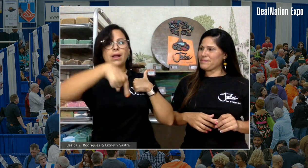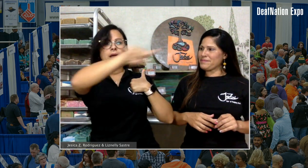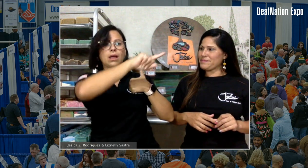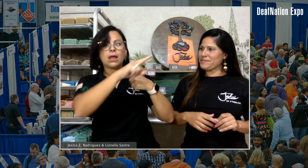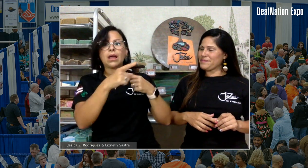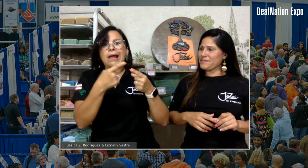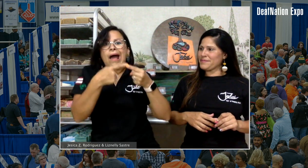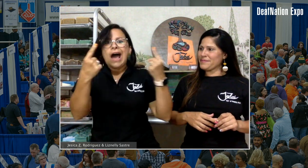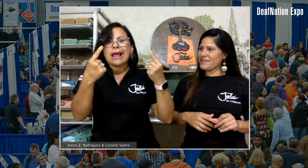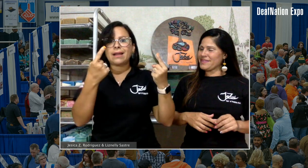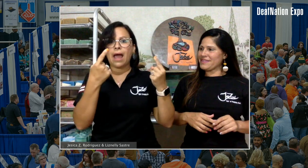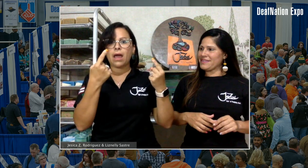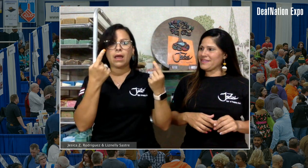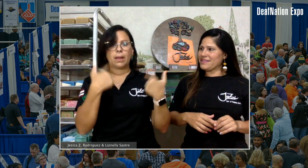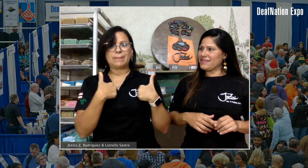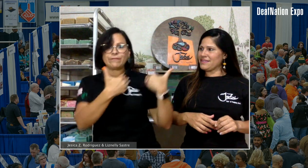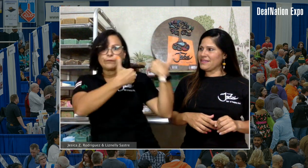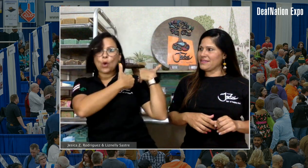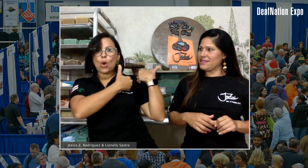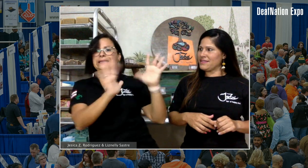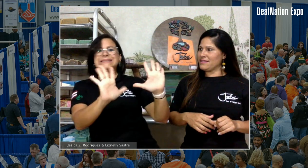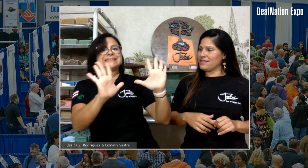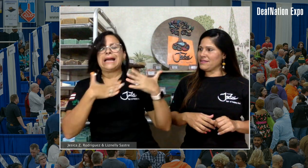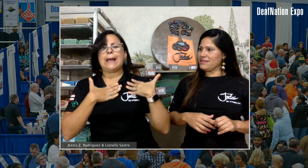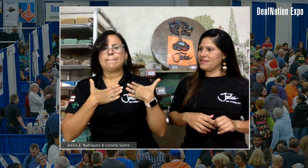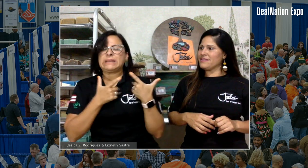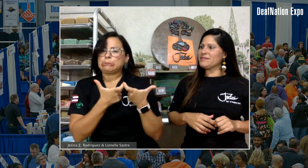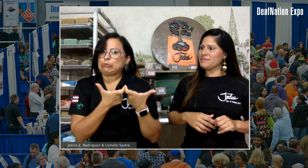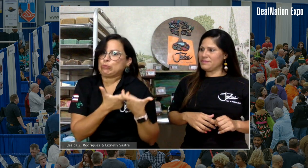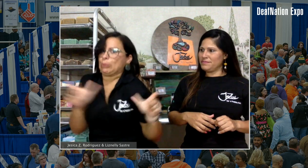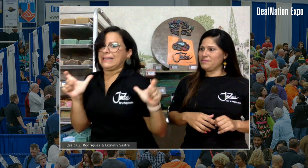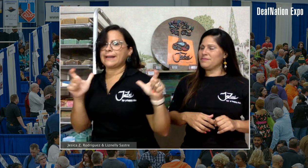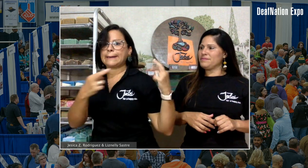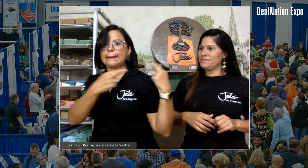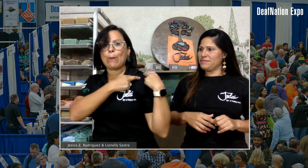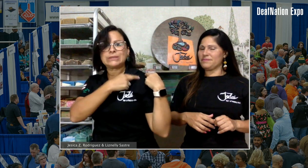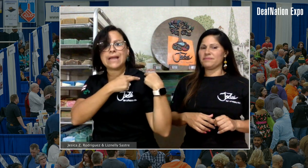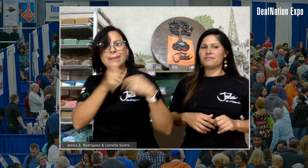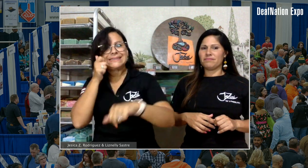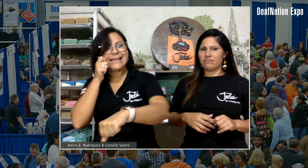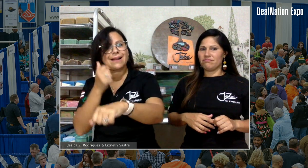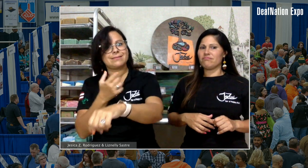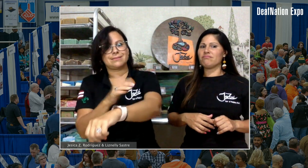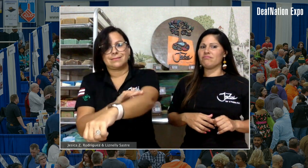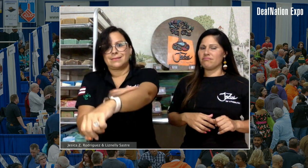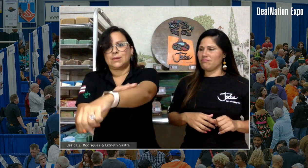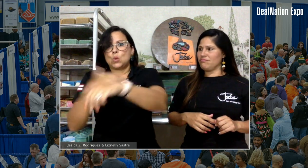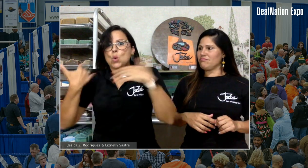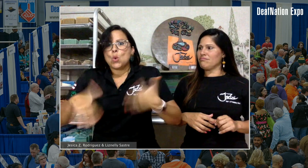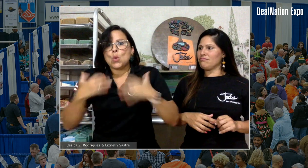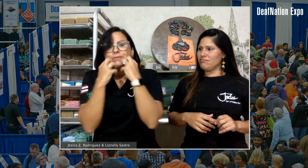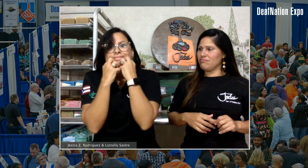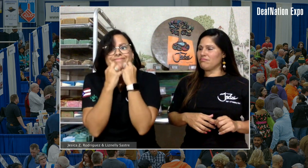and they’re allergic… It’s my fault. I don’t want that. It’s a big responsibility, with skincare.